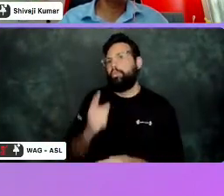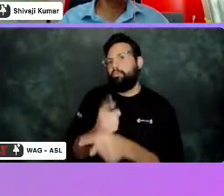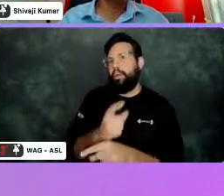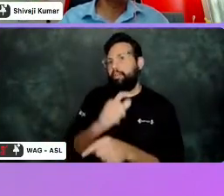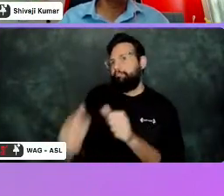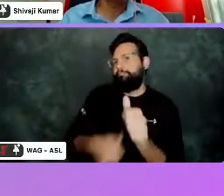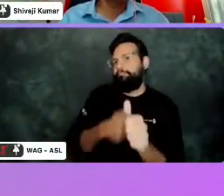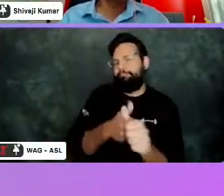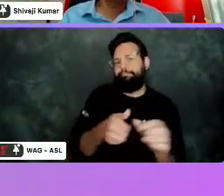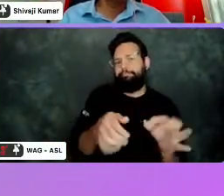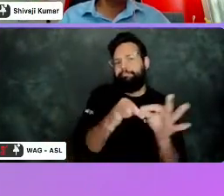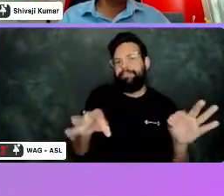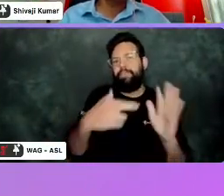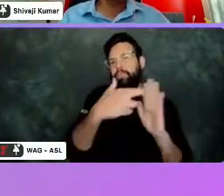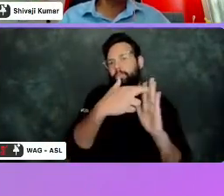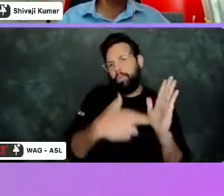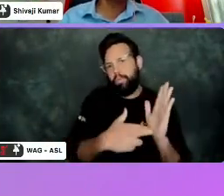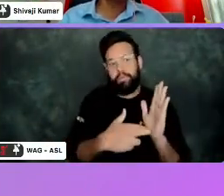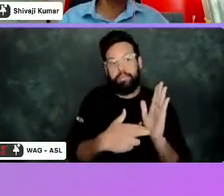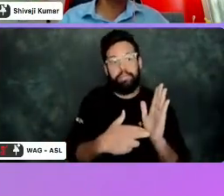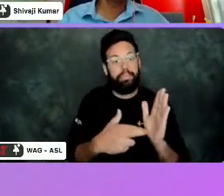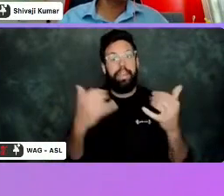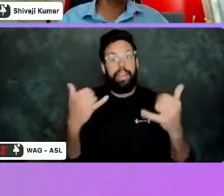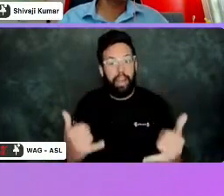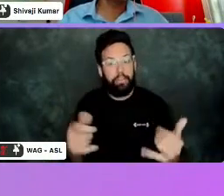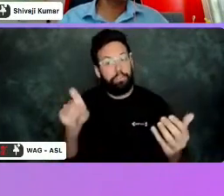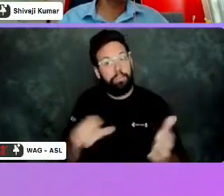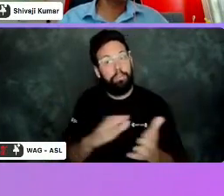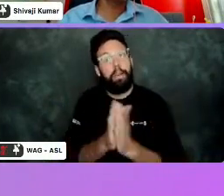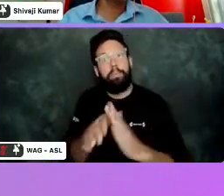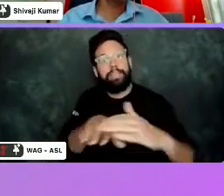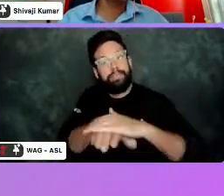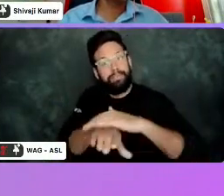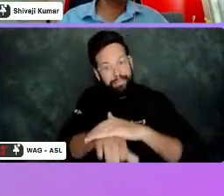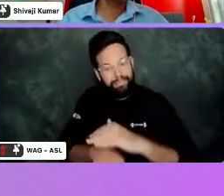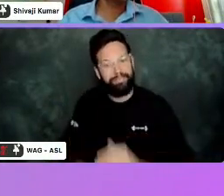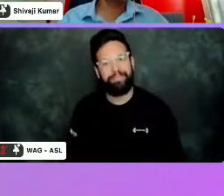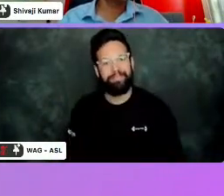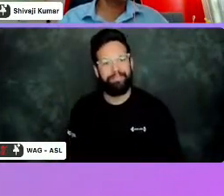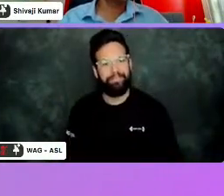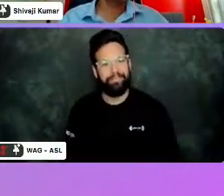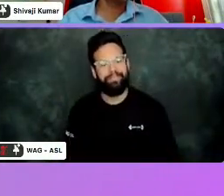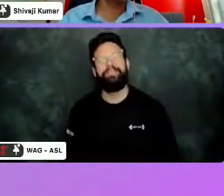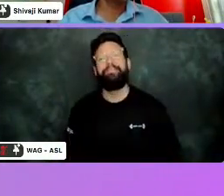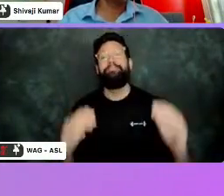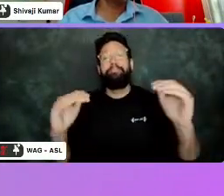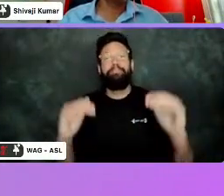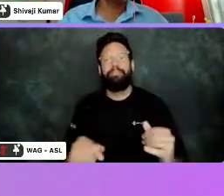and will make our table accessible, which is what we want. And finally, with our-